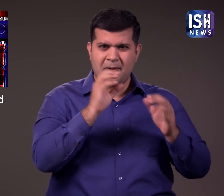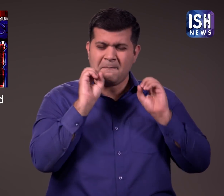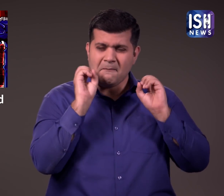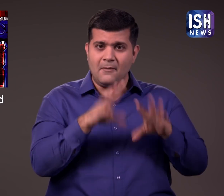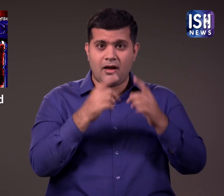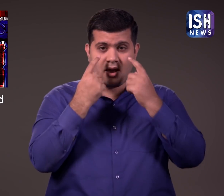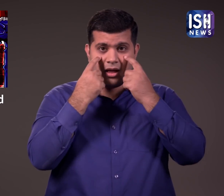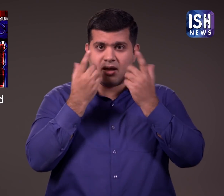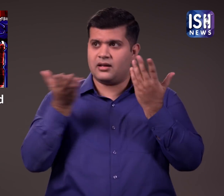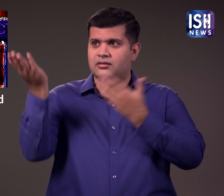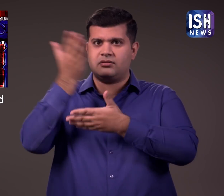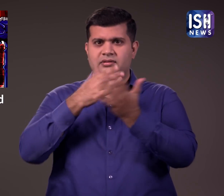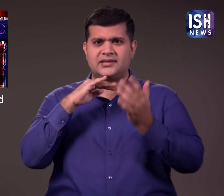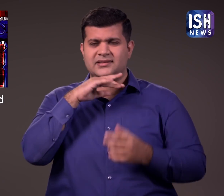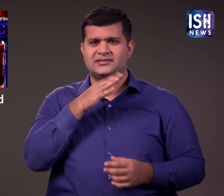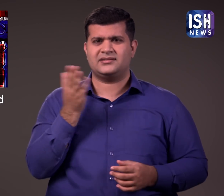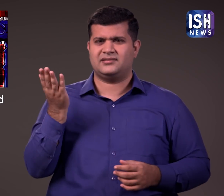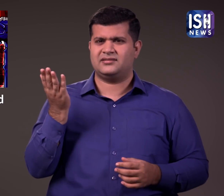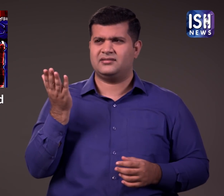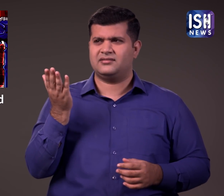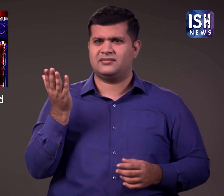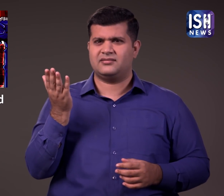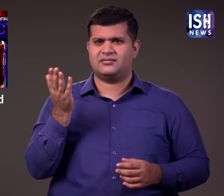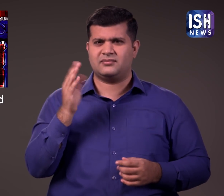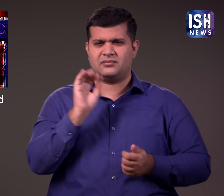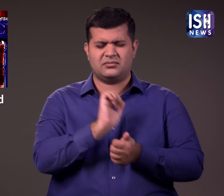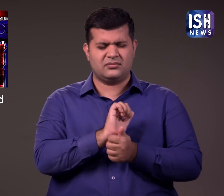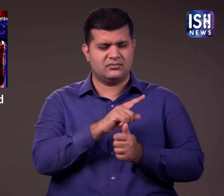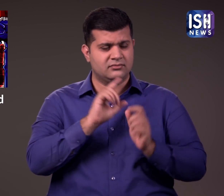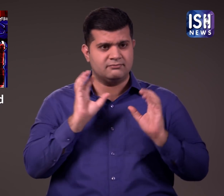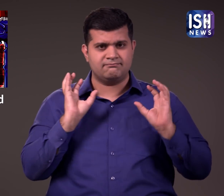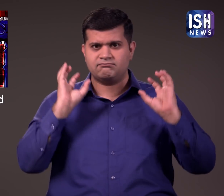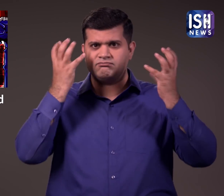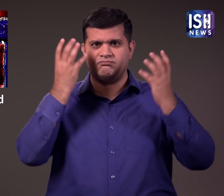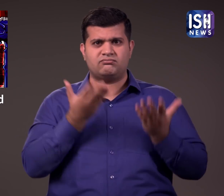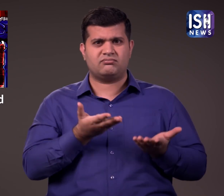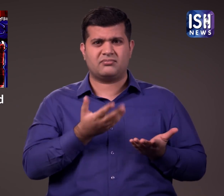and looked at her with a lustful gaze." The cops were very angry about this.